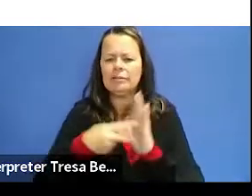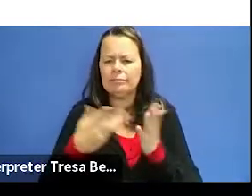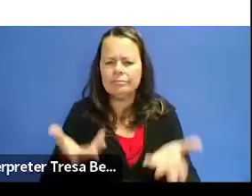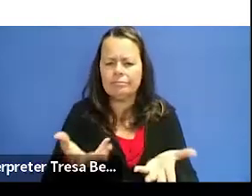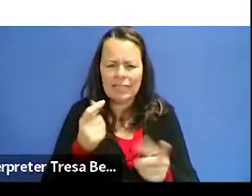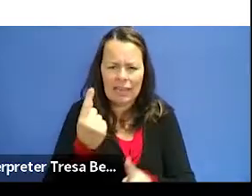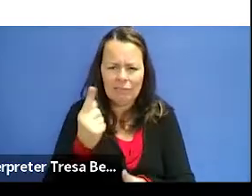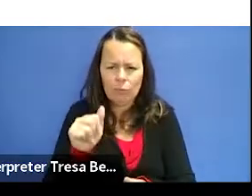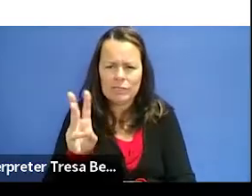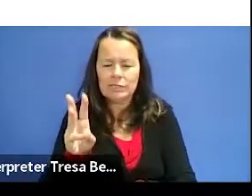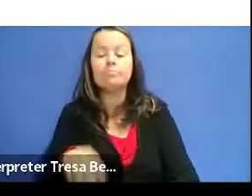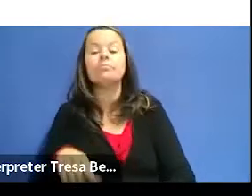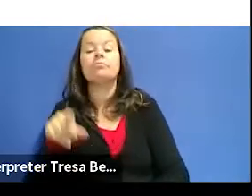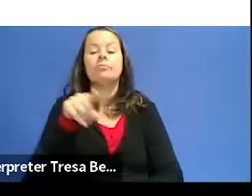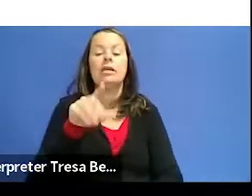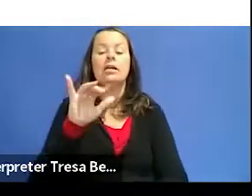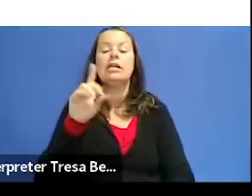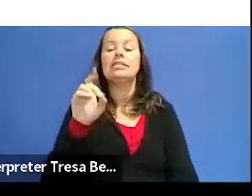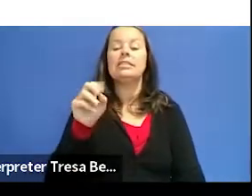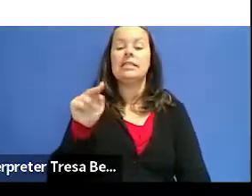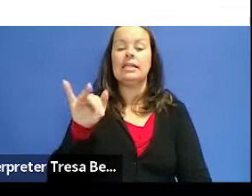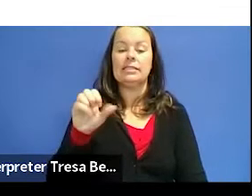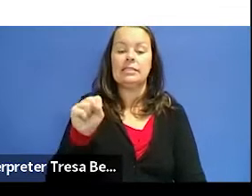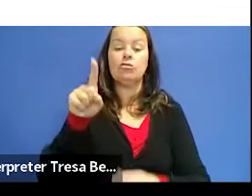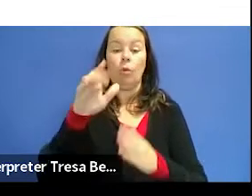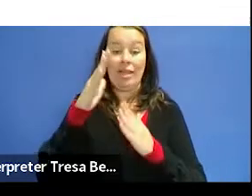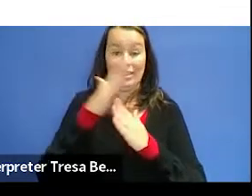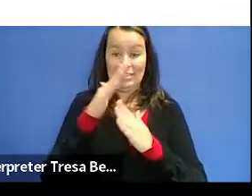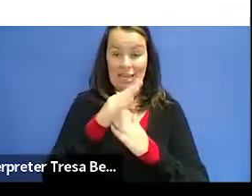So on the visual we're looking at, the top percentage number is the